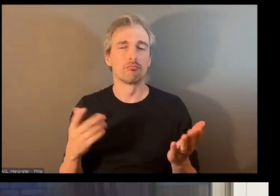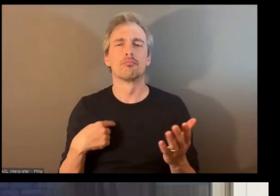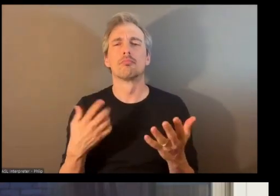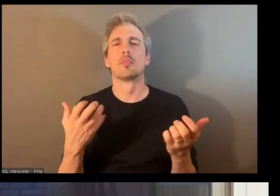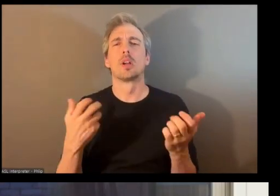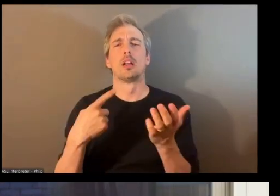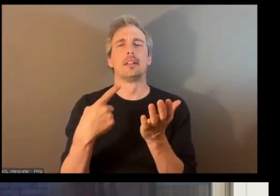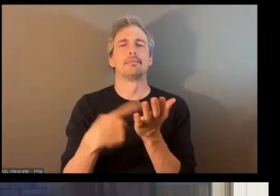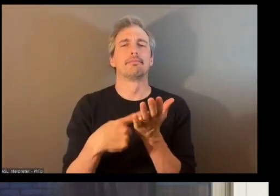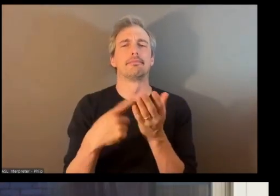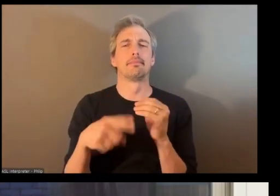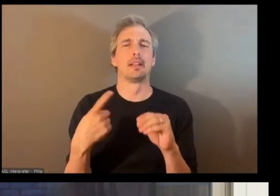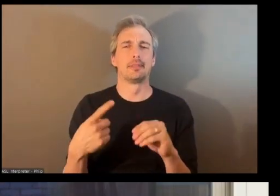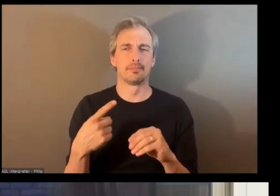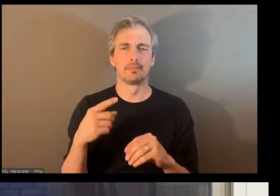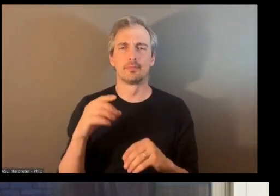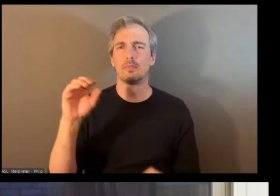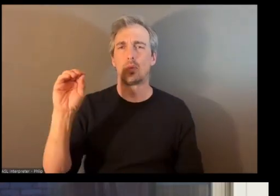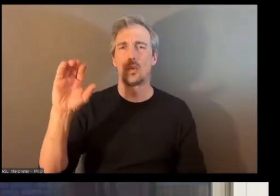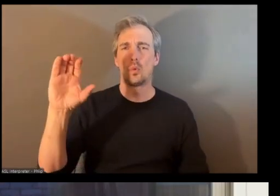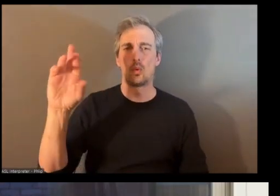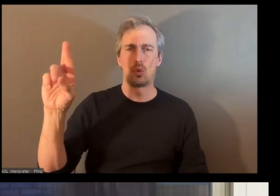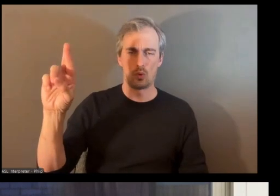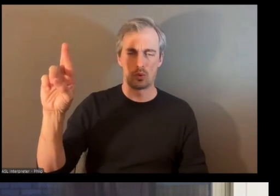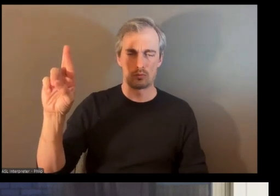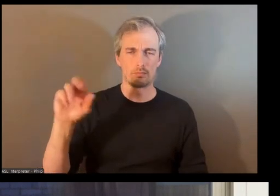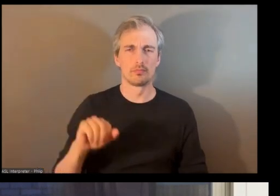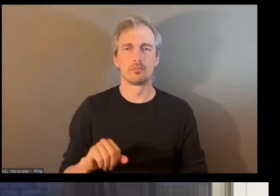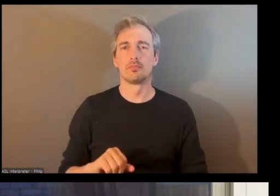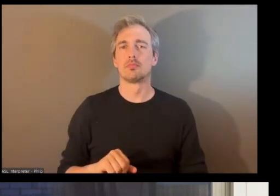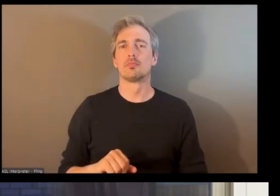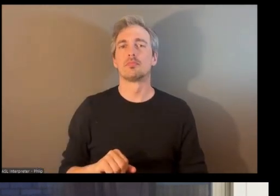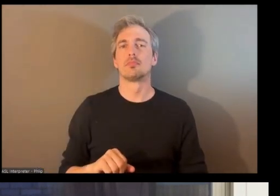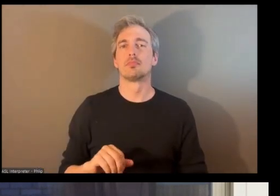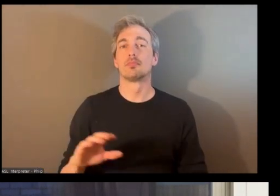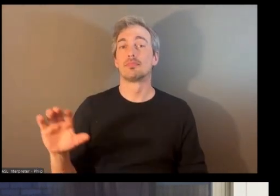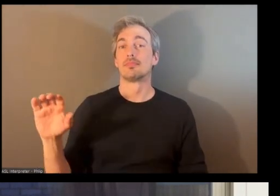Which stands for... Or I'm sorry... About optical character recognition.